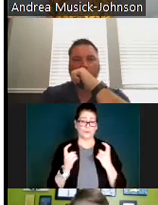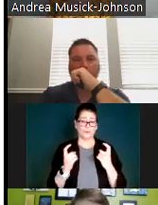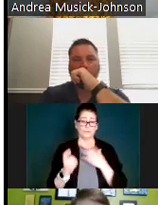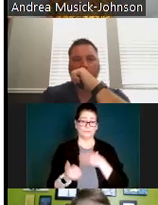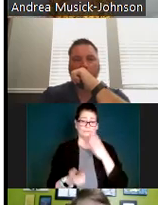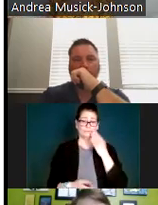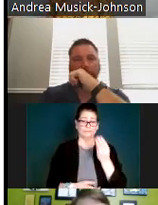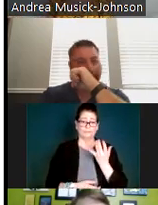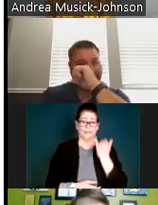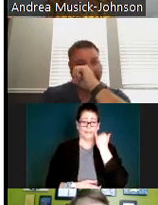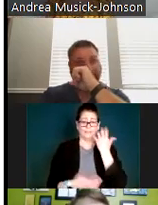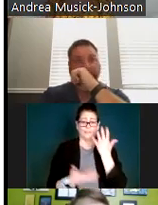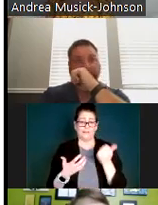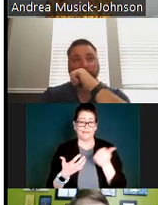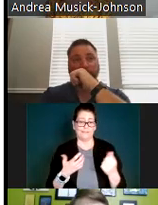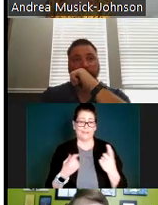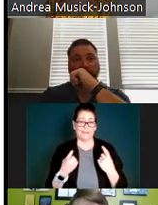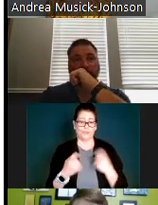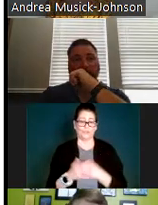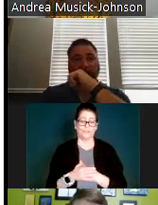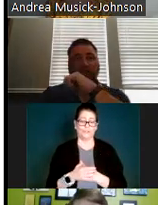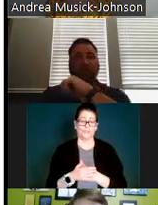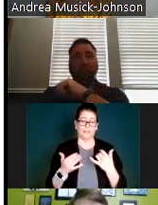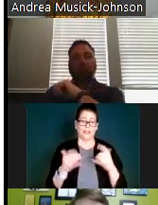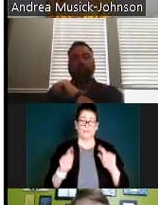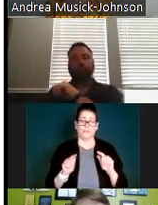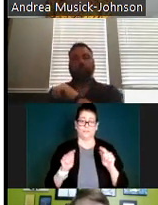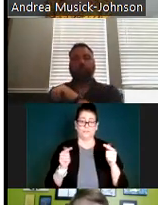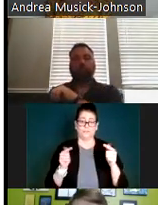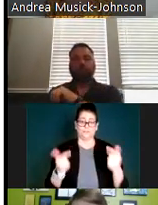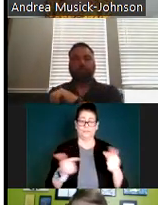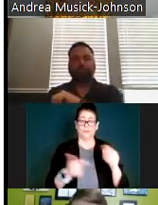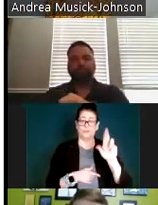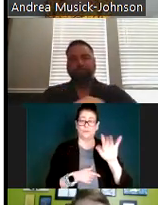you have questions throughout. I'm gonna go ahead and turn it over to Robert and Andrea.